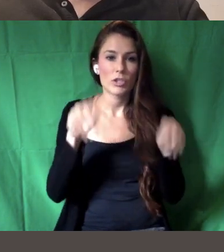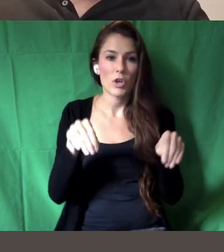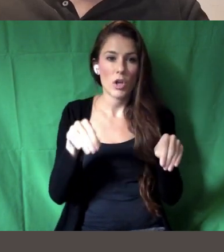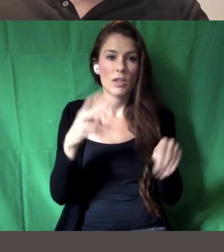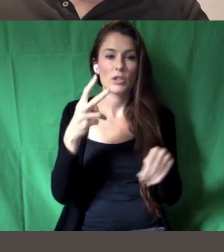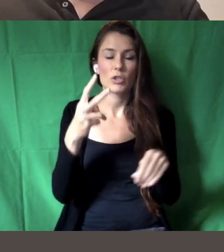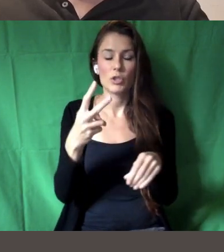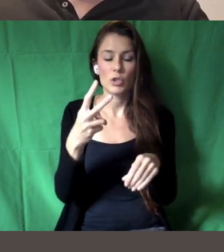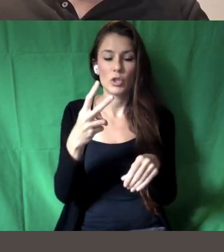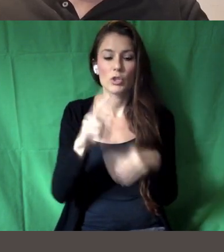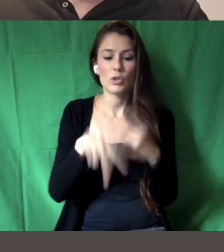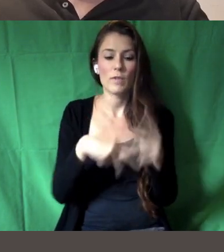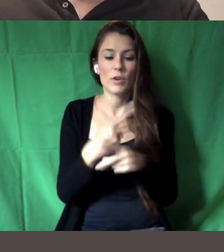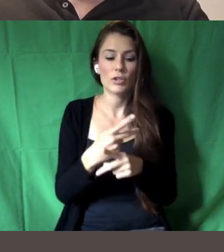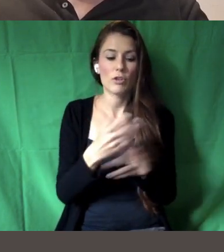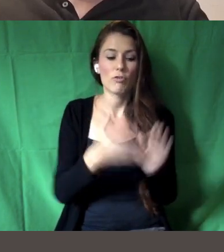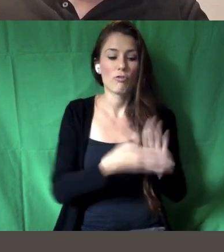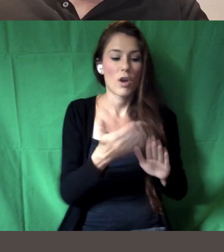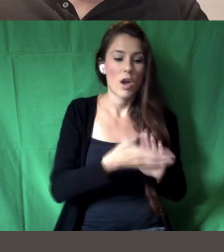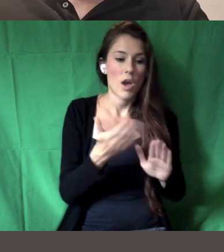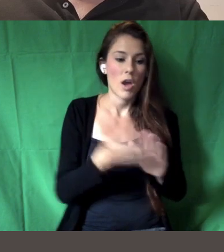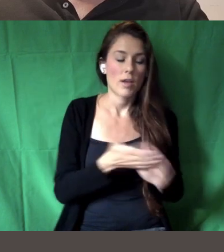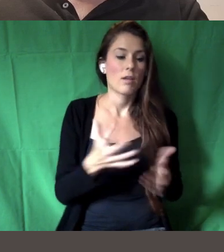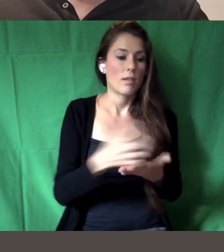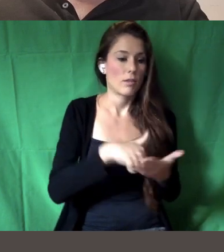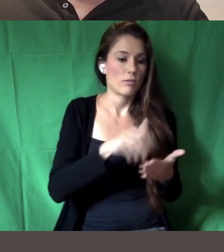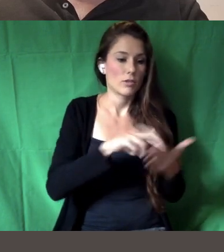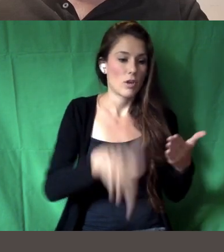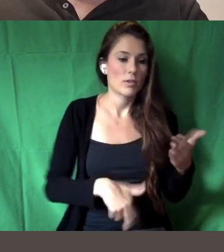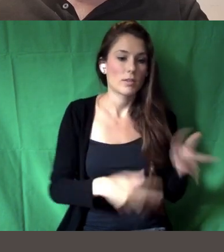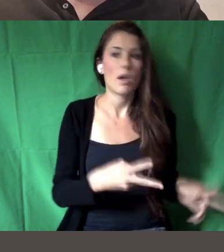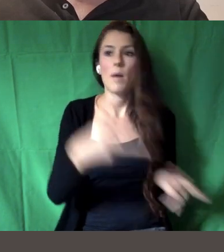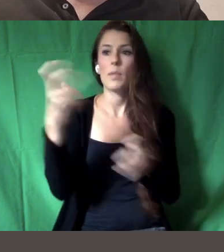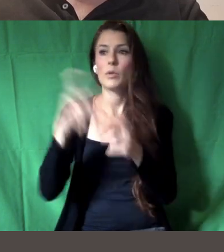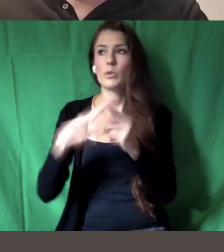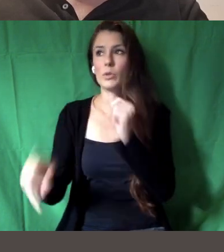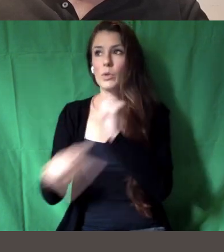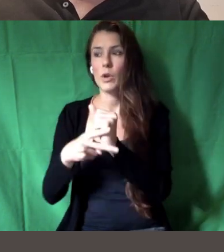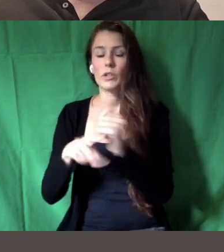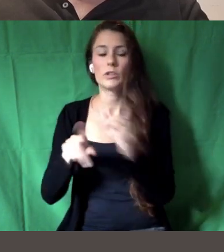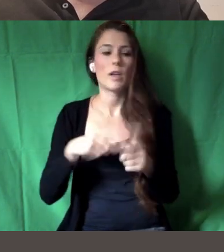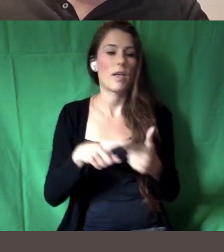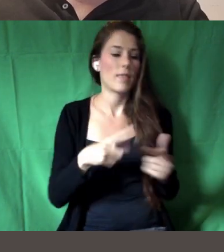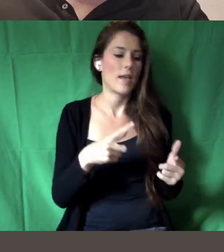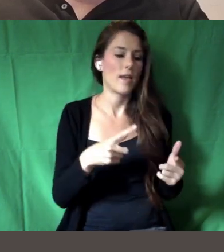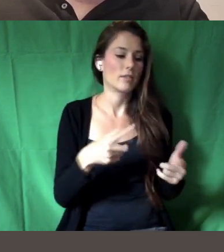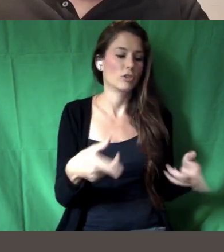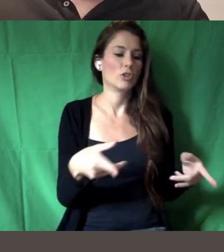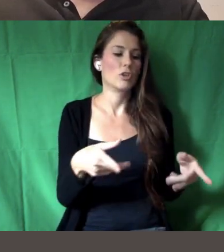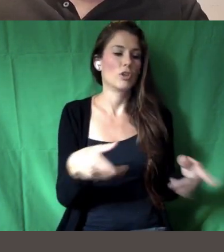run benchmarks, collect results, upload them to central storage, terminate instance. Once we